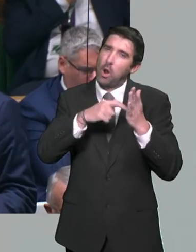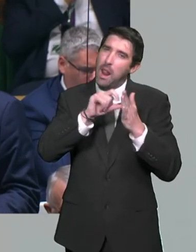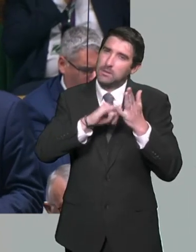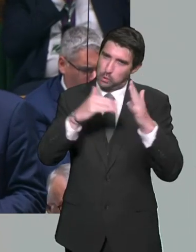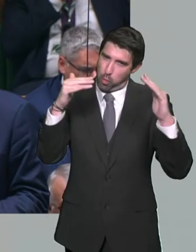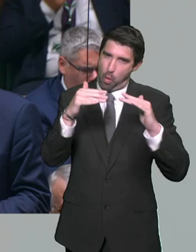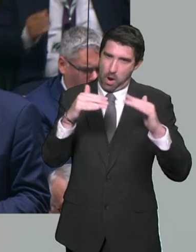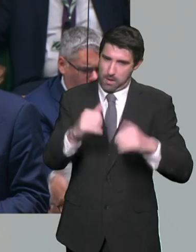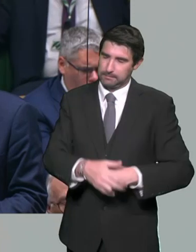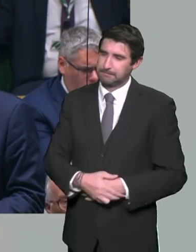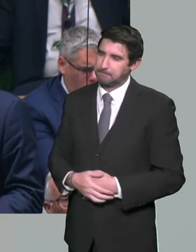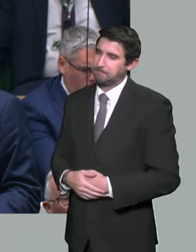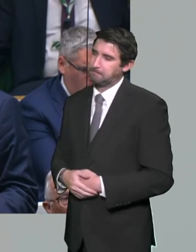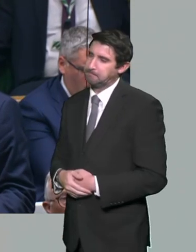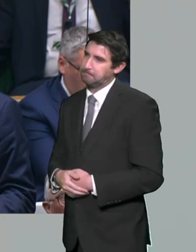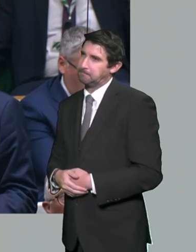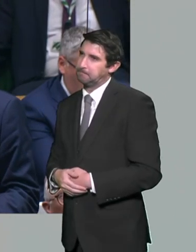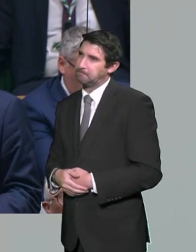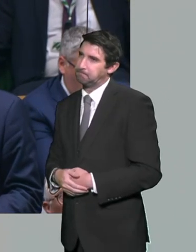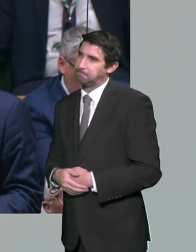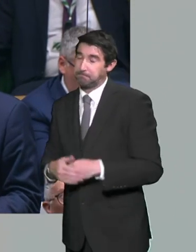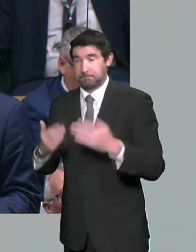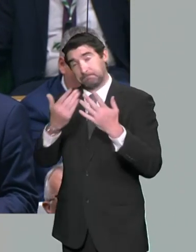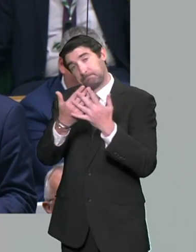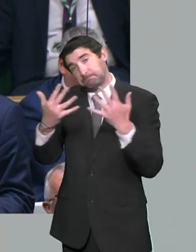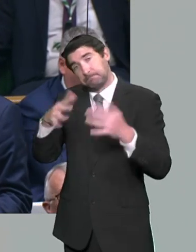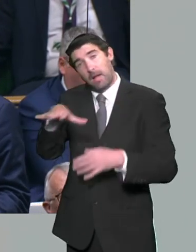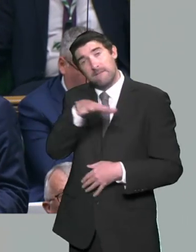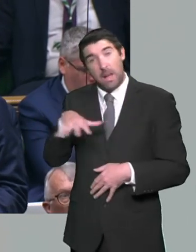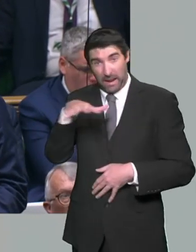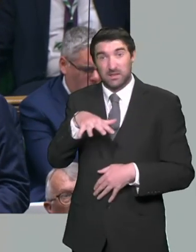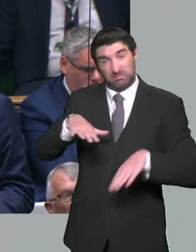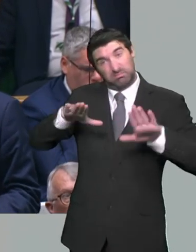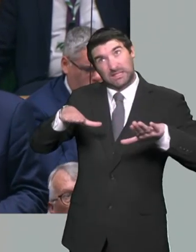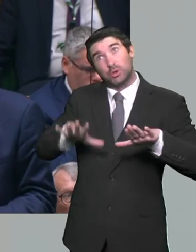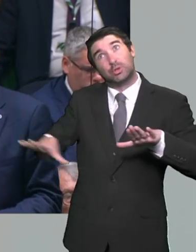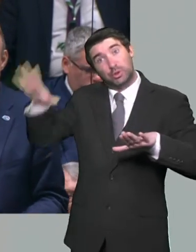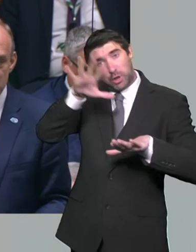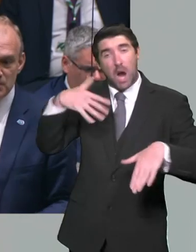Millions of families across our country are suffering because of the cost of living emergency.